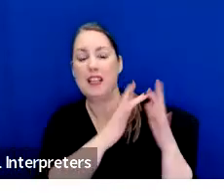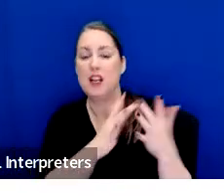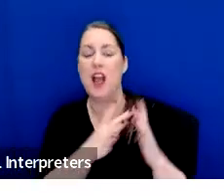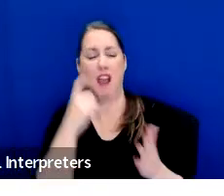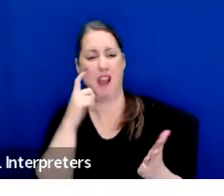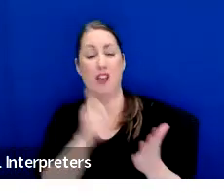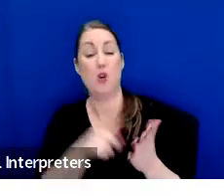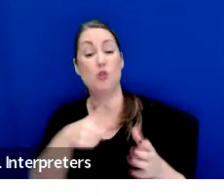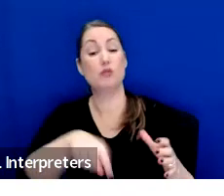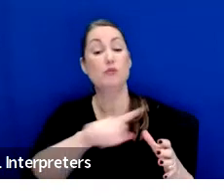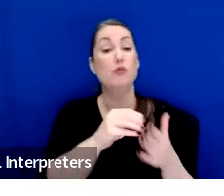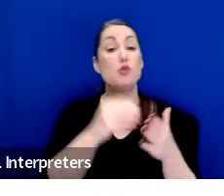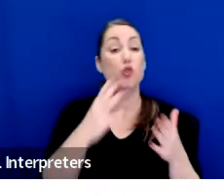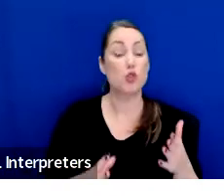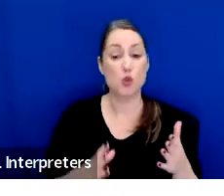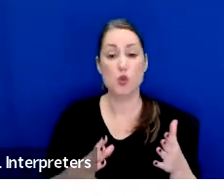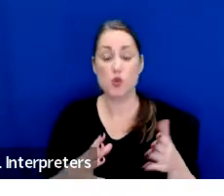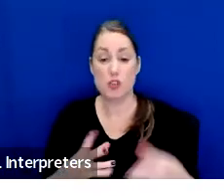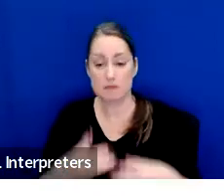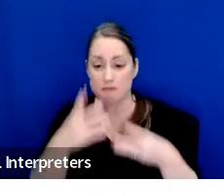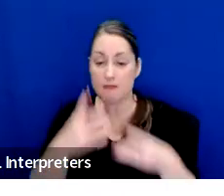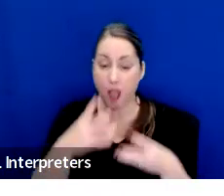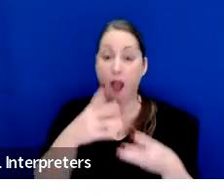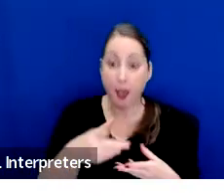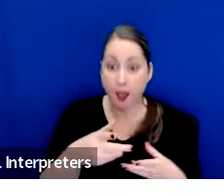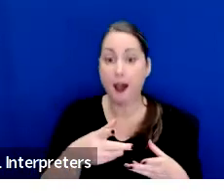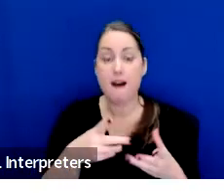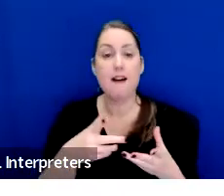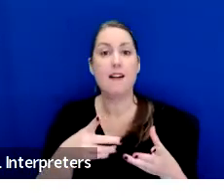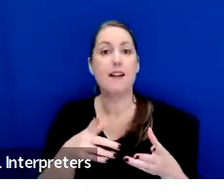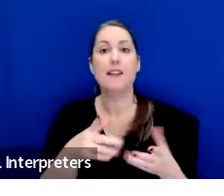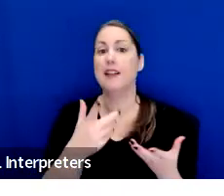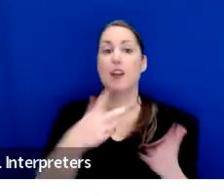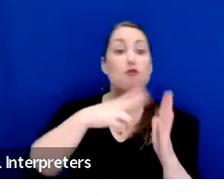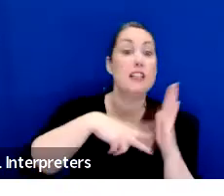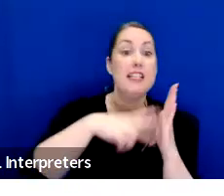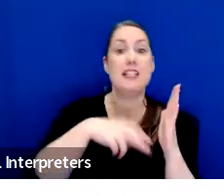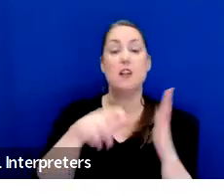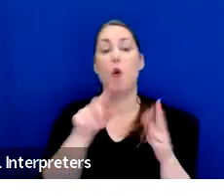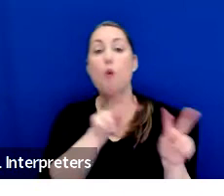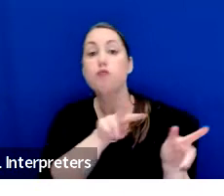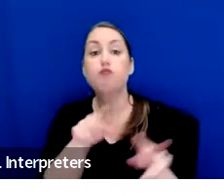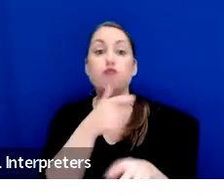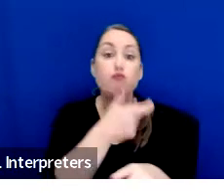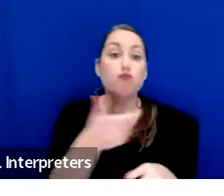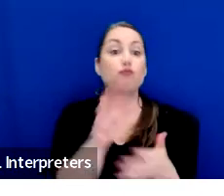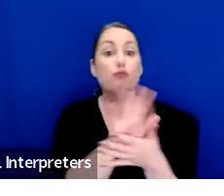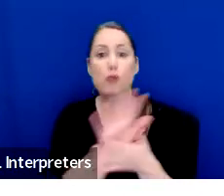to the materials and the assignments that and the meetings that I was creating than they were to the textbook.